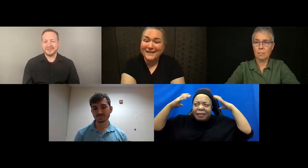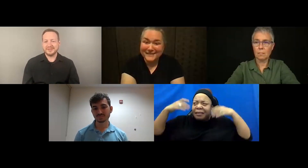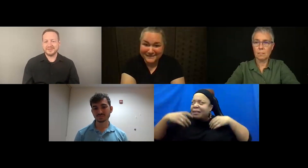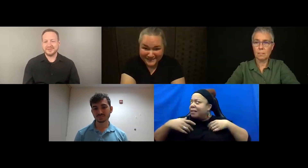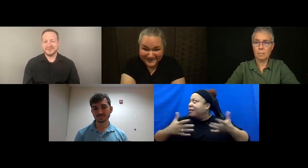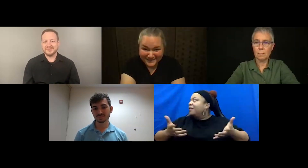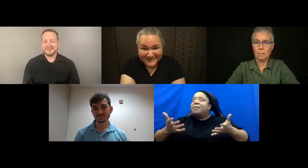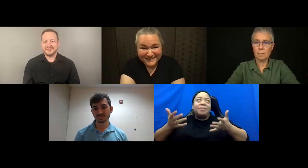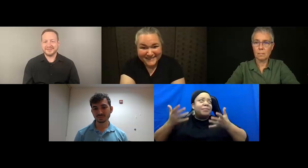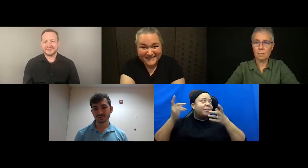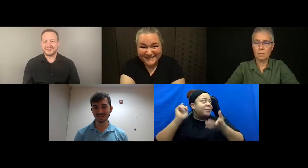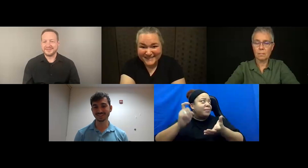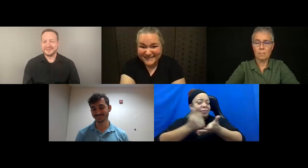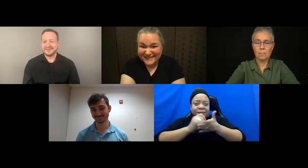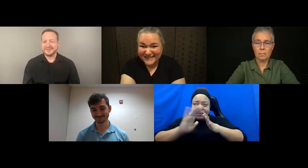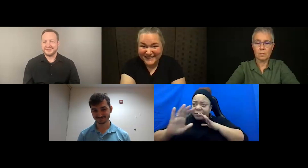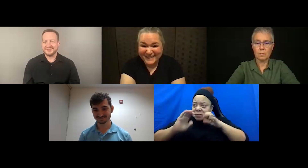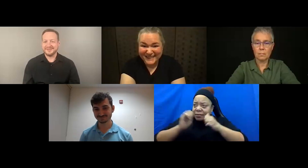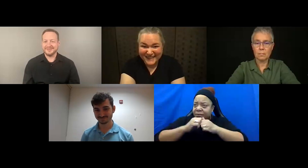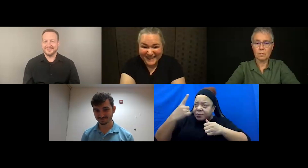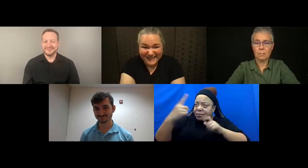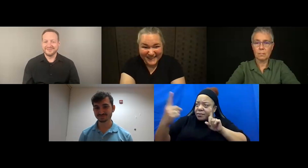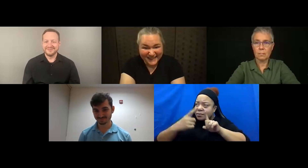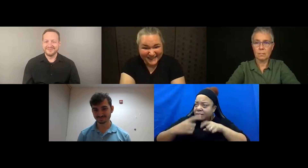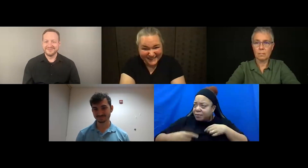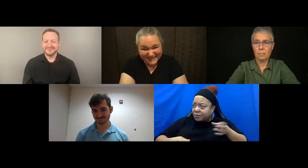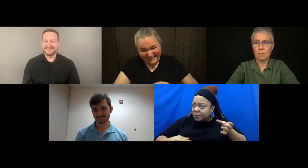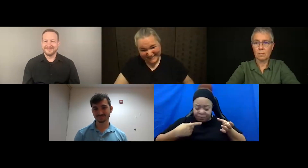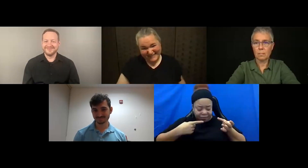the mountains, you know, lost in the middle of nowhere - and they need to communicate